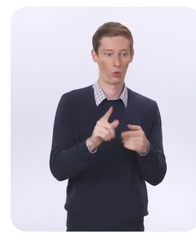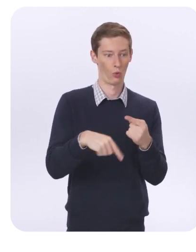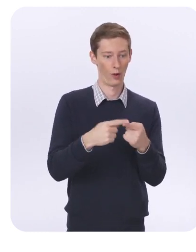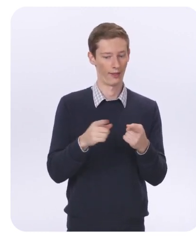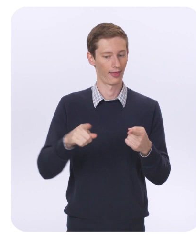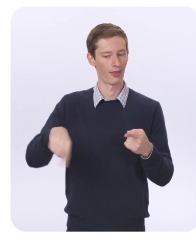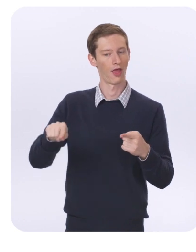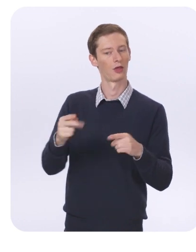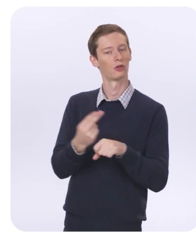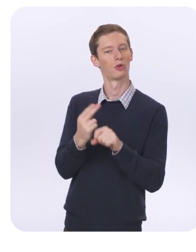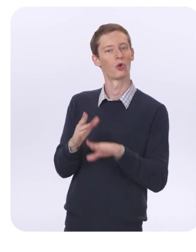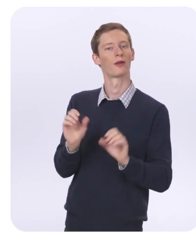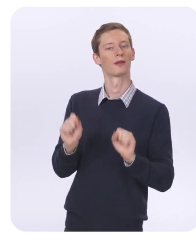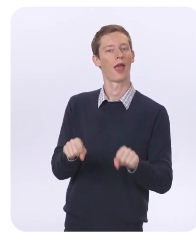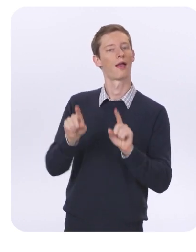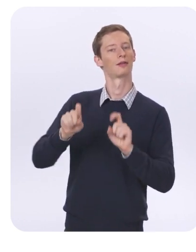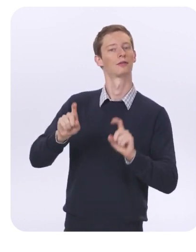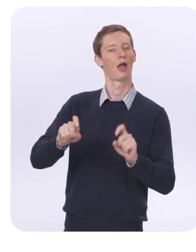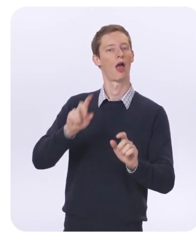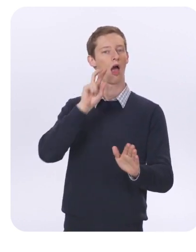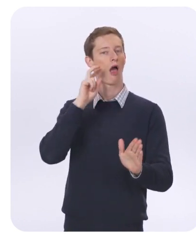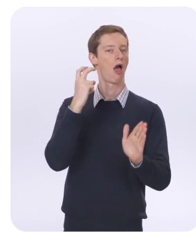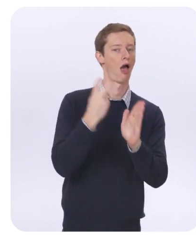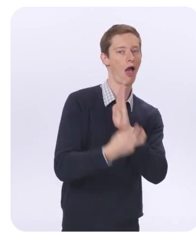Now let's take a look at the exact experience that we tested.